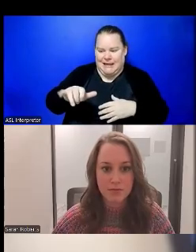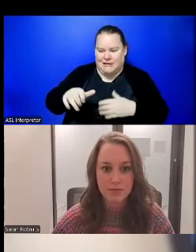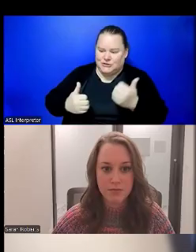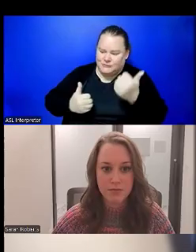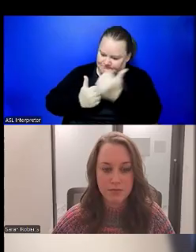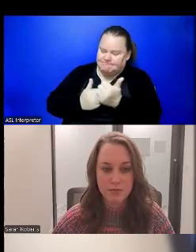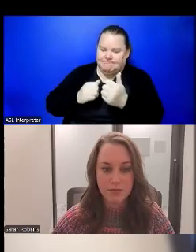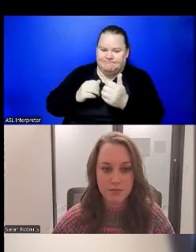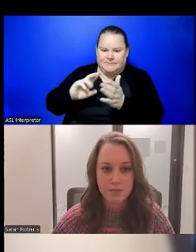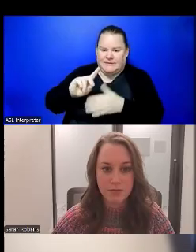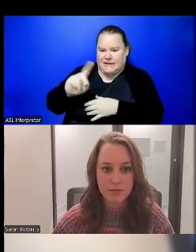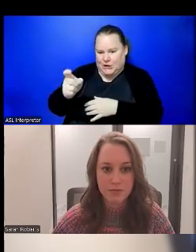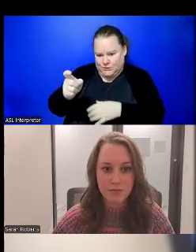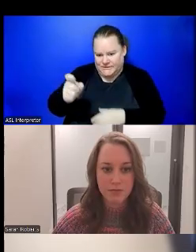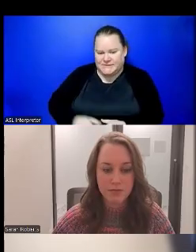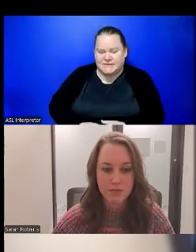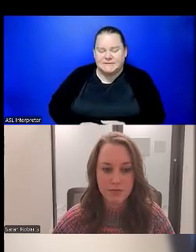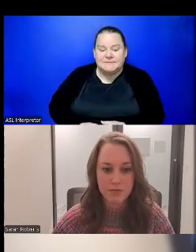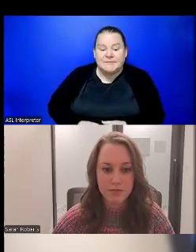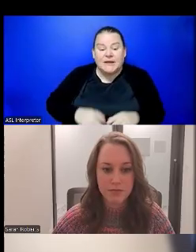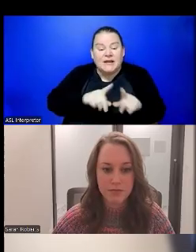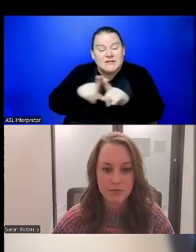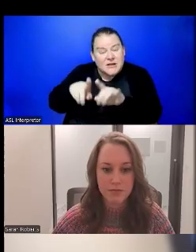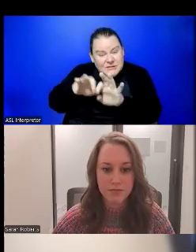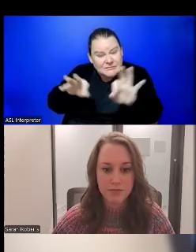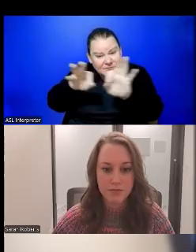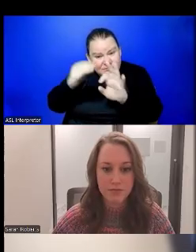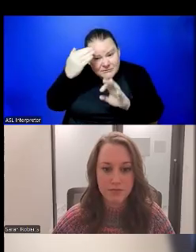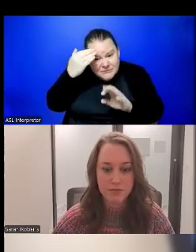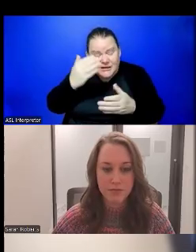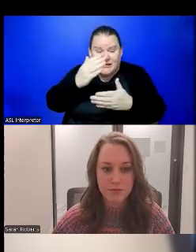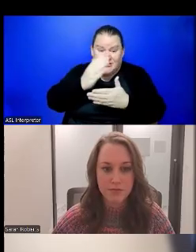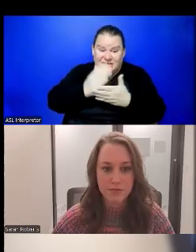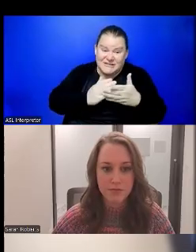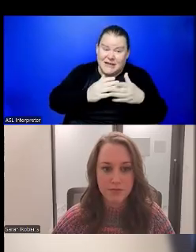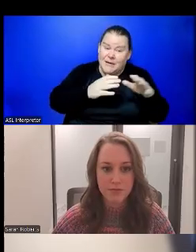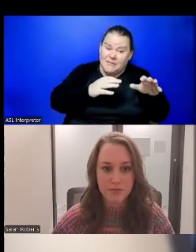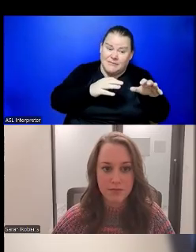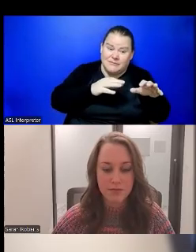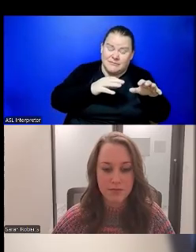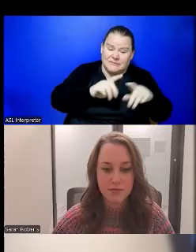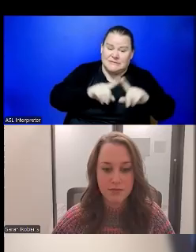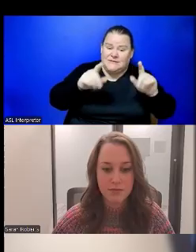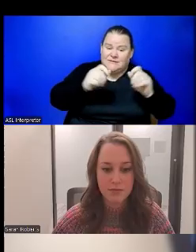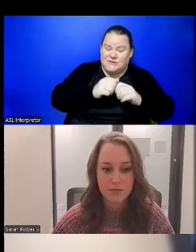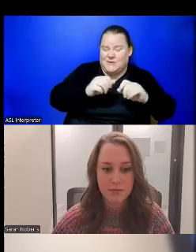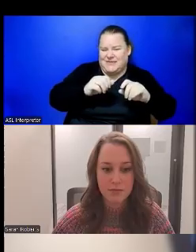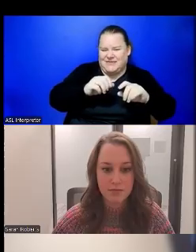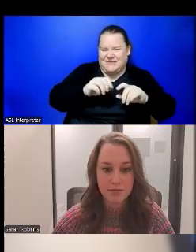important to know that while there's some described clinical differences between the different subtypes, they're not